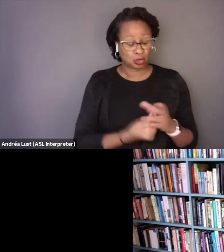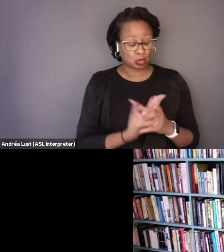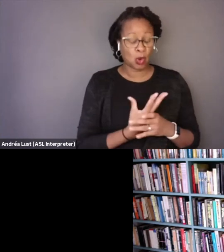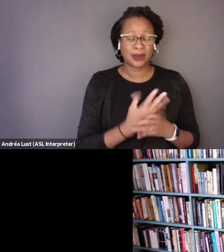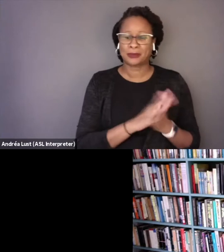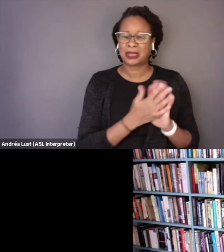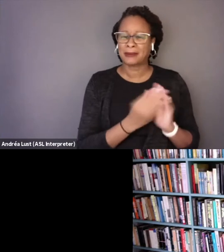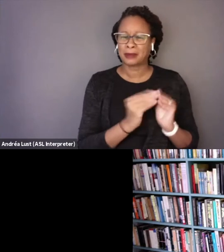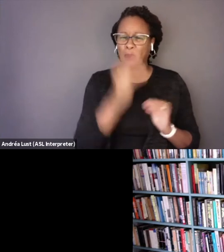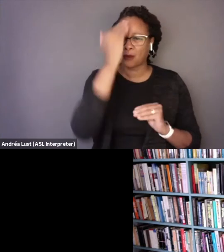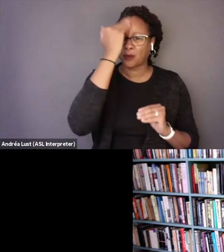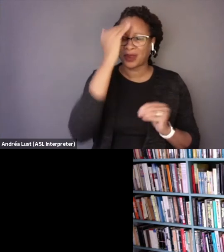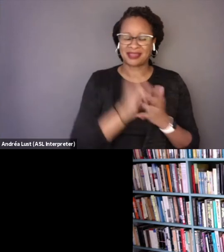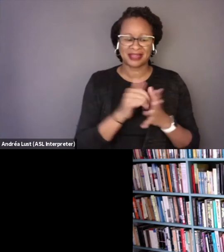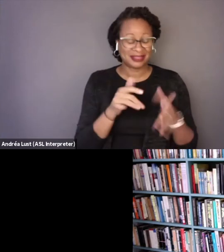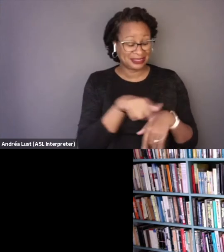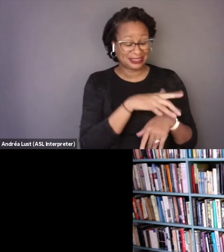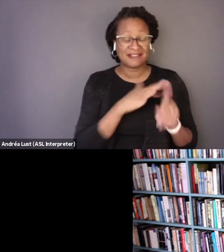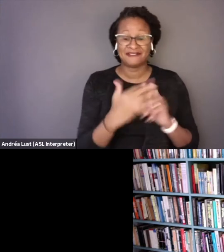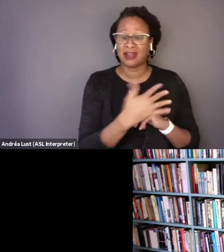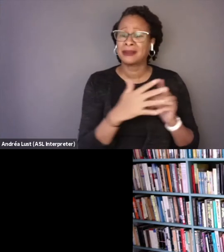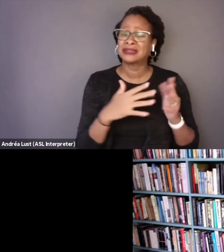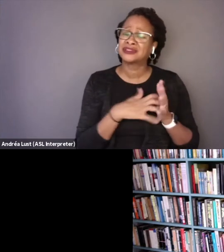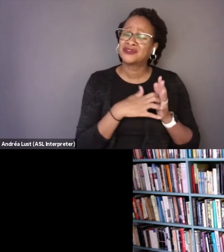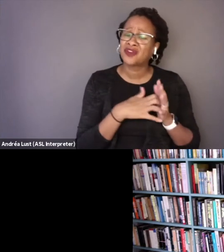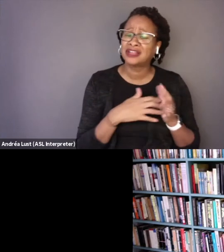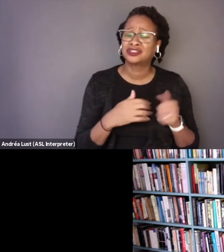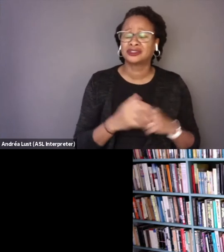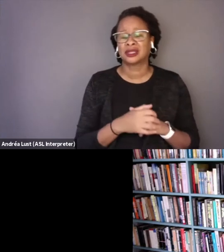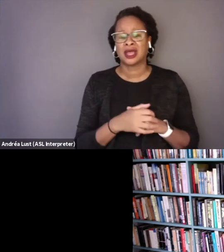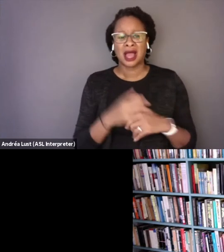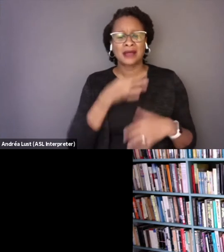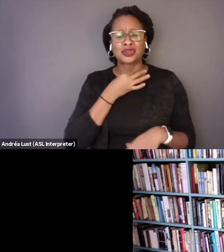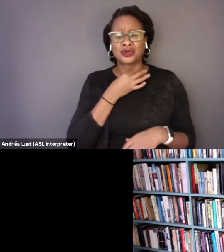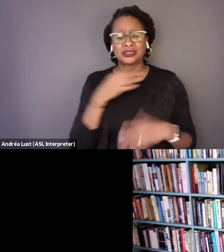that this was a fragile environment. And I'm curious to what extent you felt like